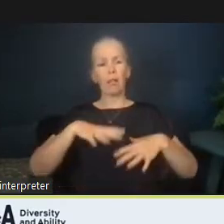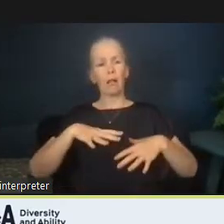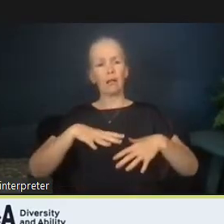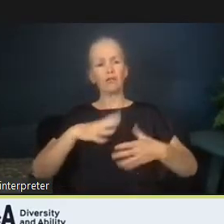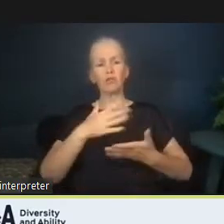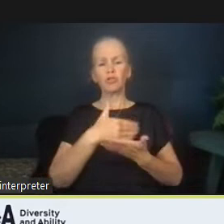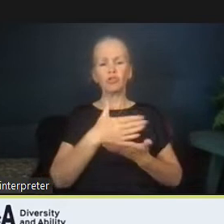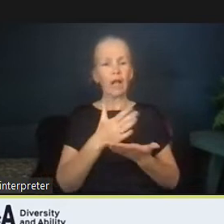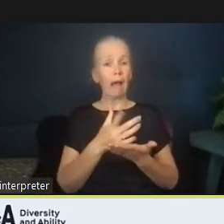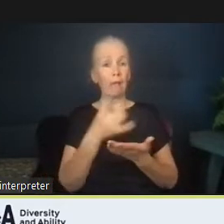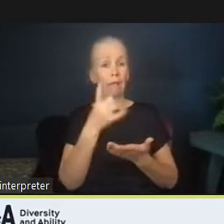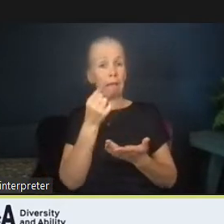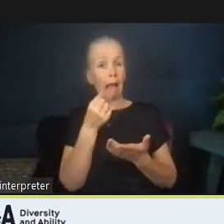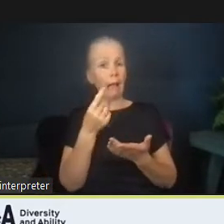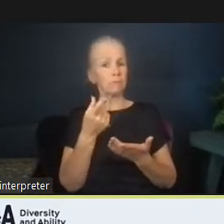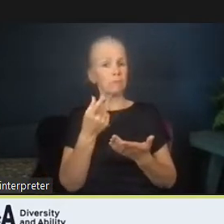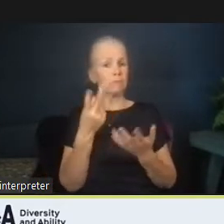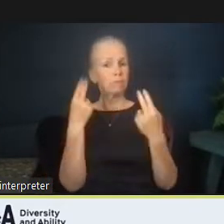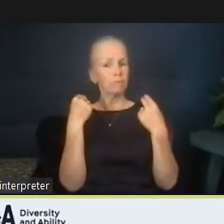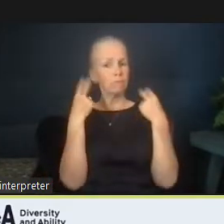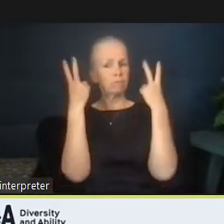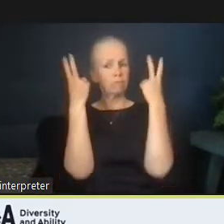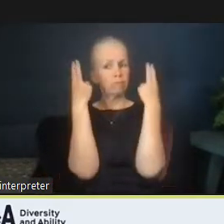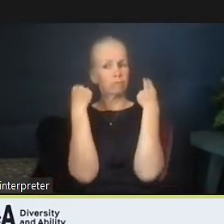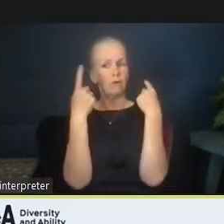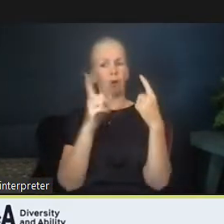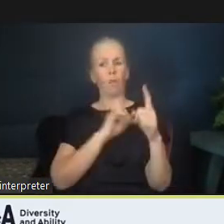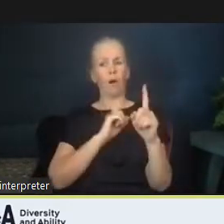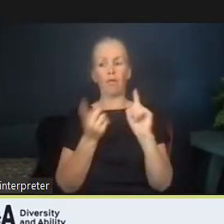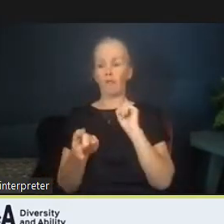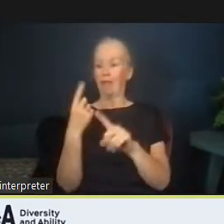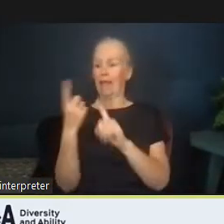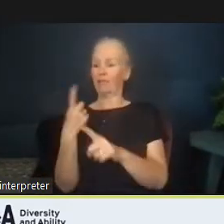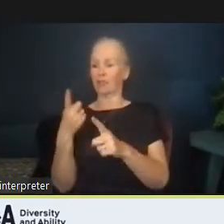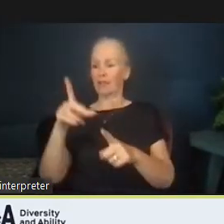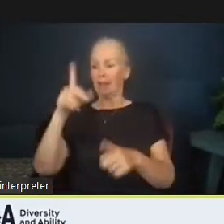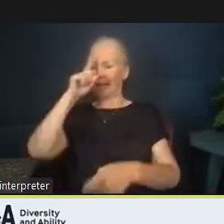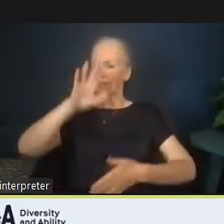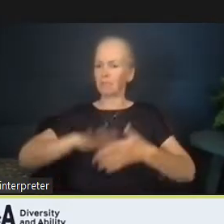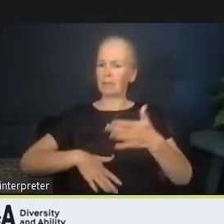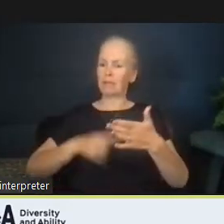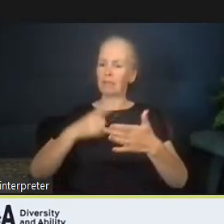as they can or want to, given the reactions they may or may not encounter after they share that.